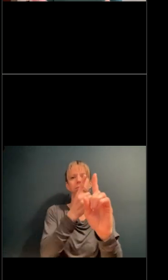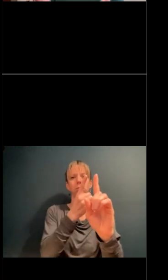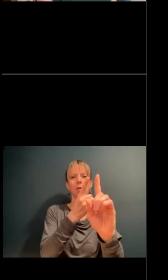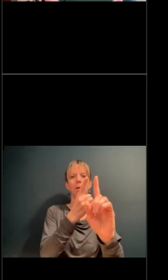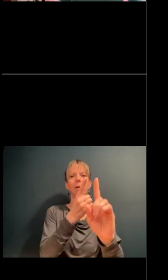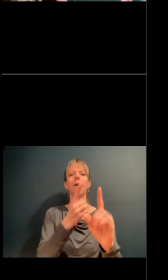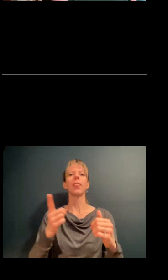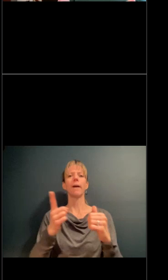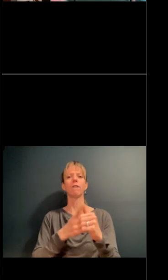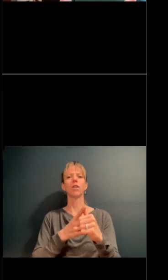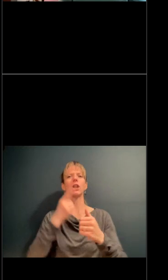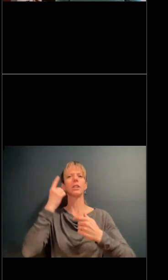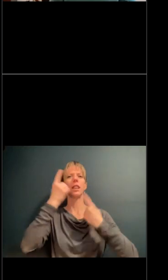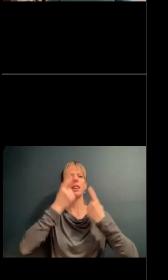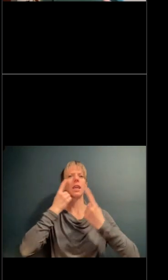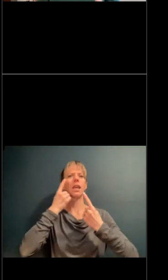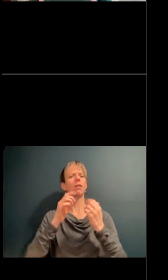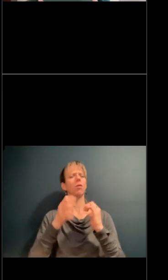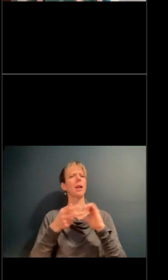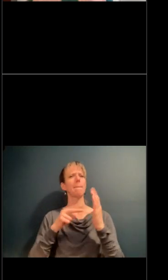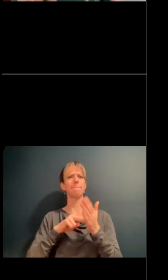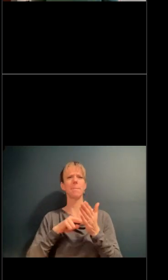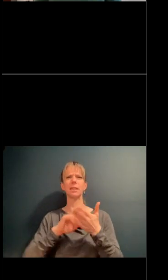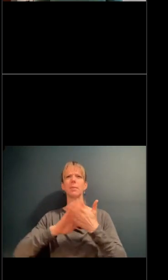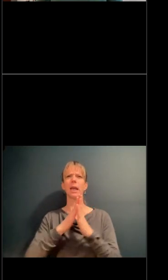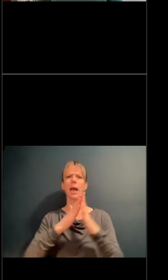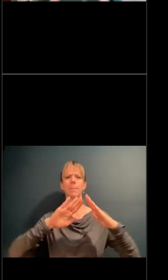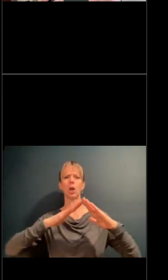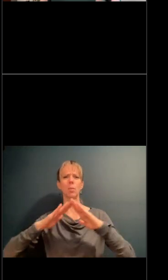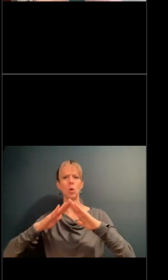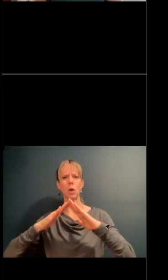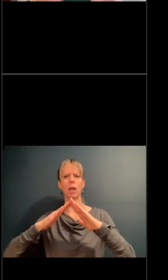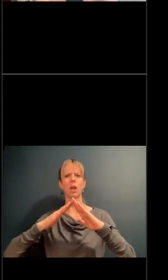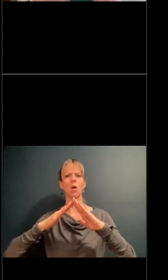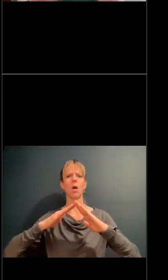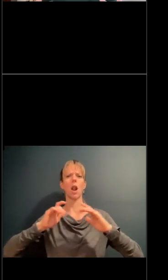of thinking about what it means to be a community or move your community starts to spur your own